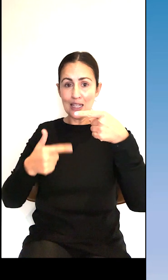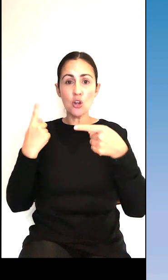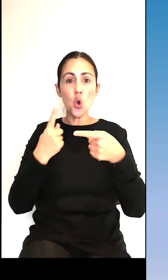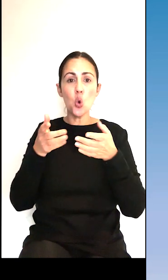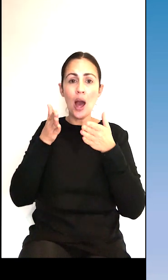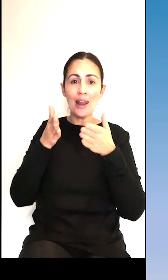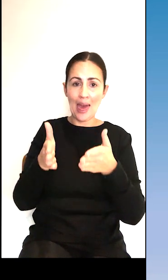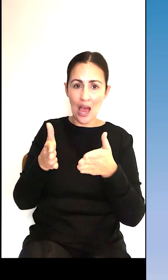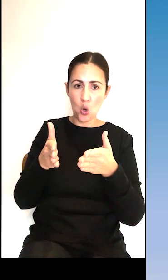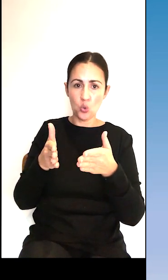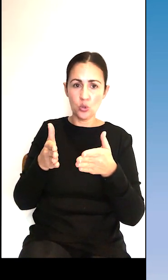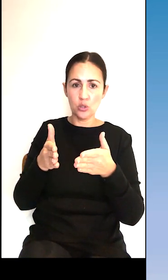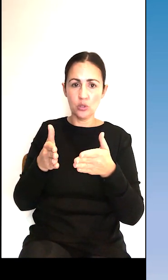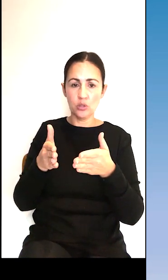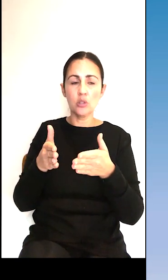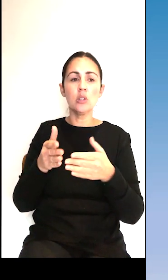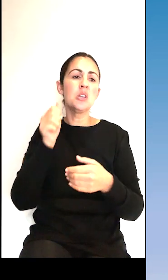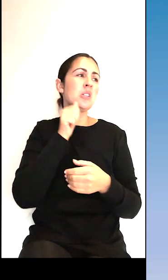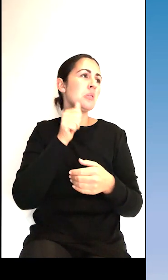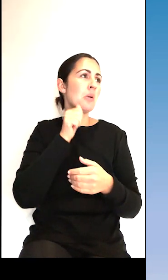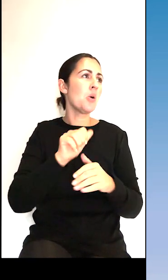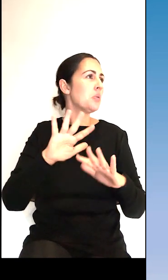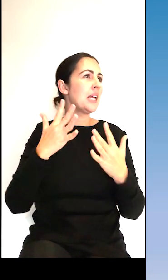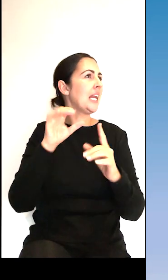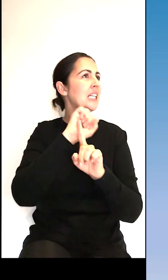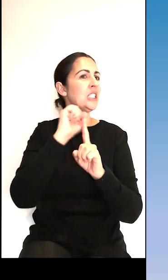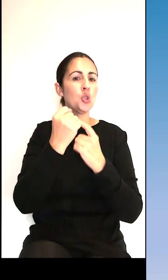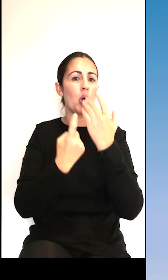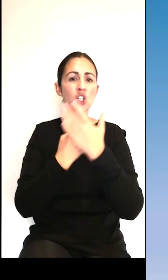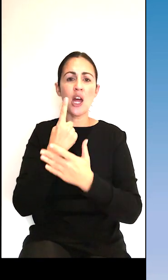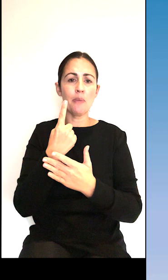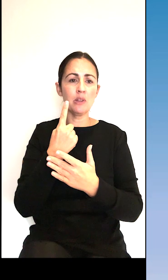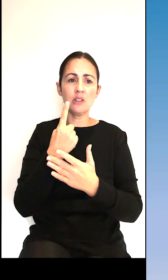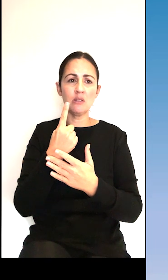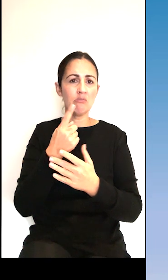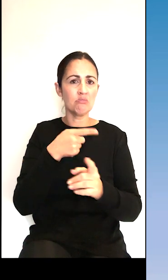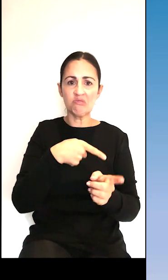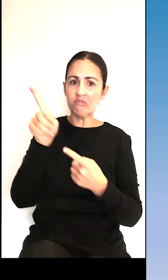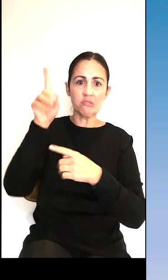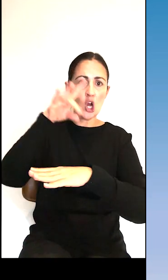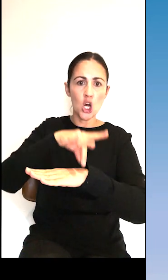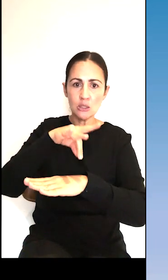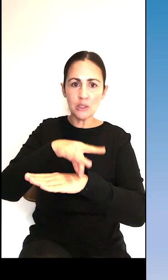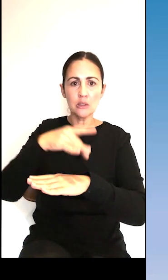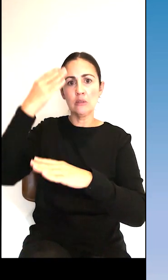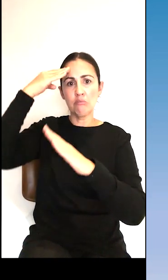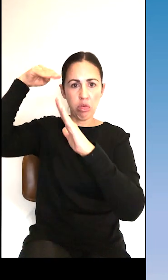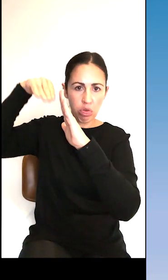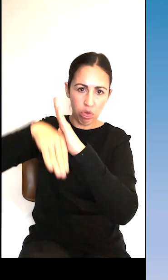custodian. So then if there's a situation where a person is admitted to hospital, maybe they don't have anyone with them, at that point in time,